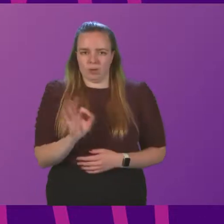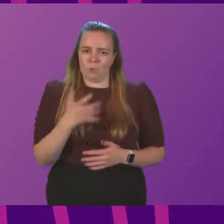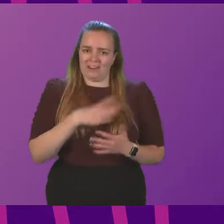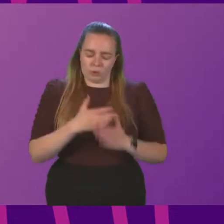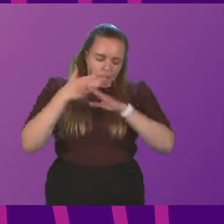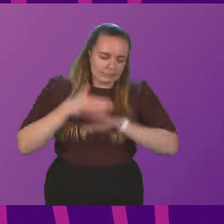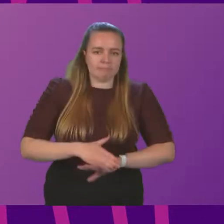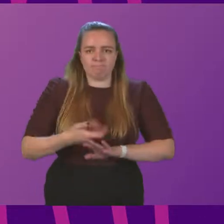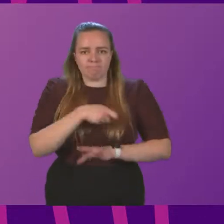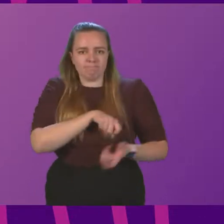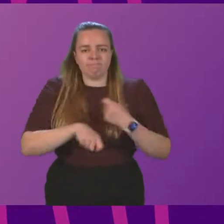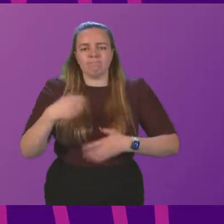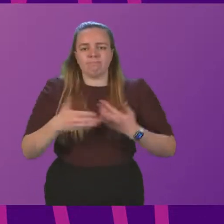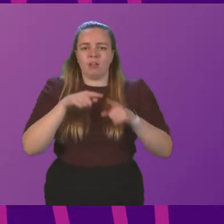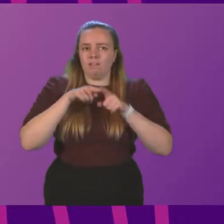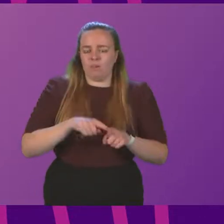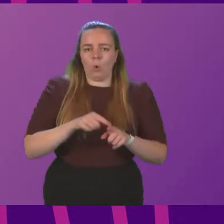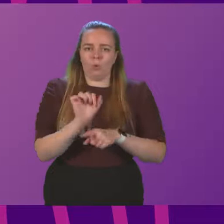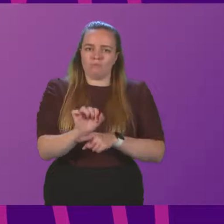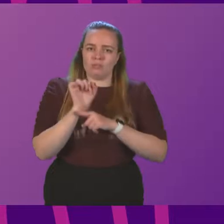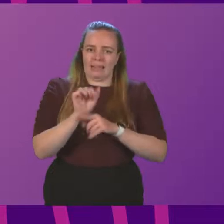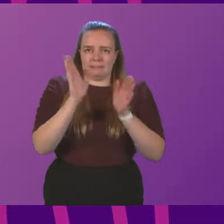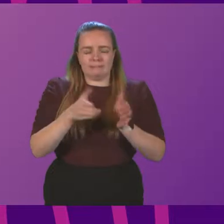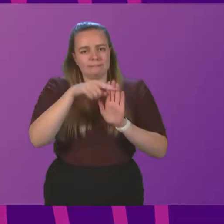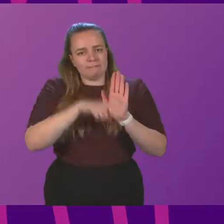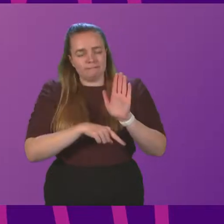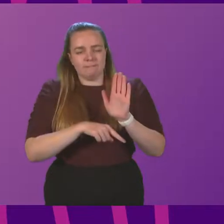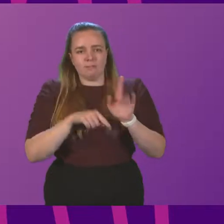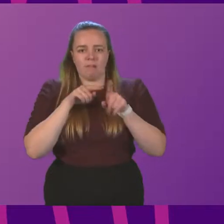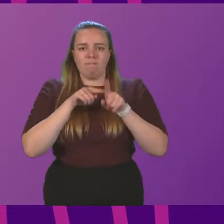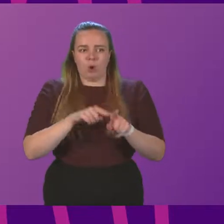efforts to adhere to the protective measures that are in place and follow the appropriate guidance.